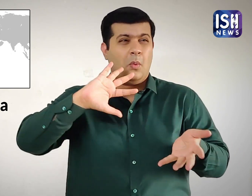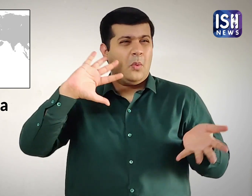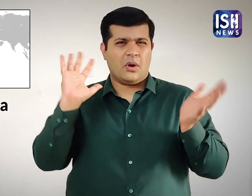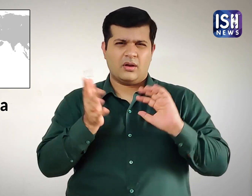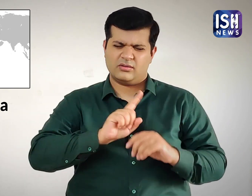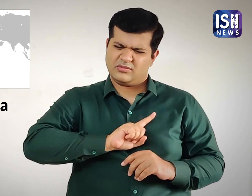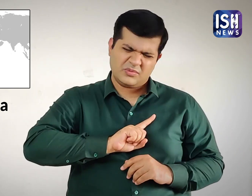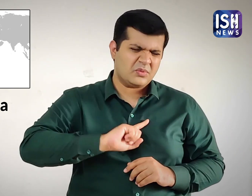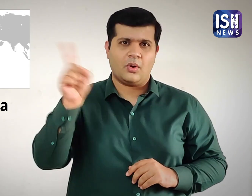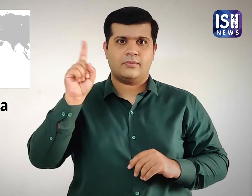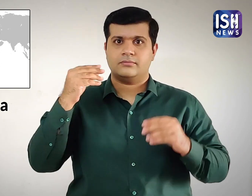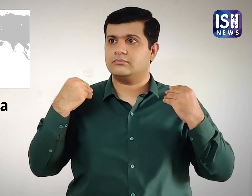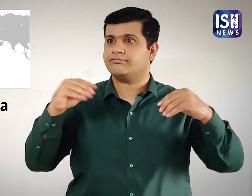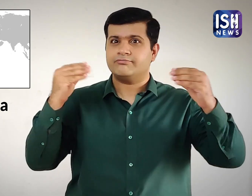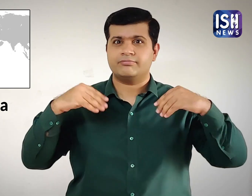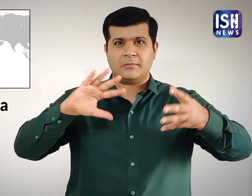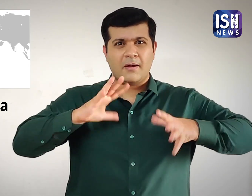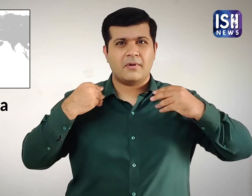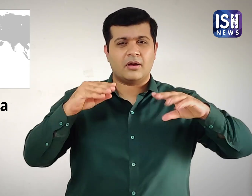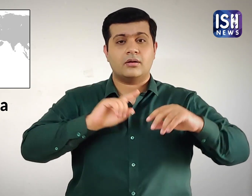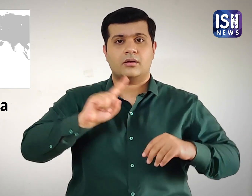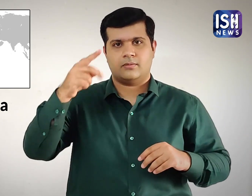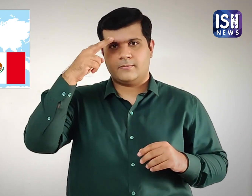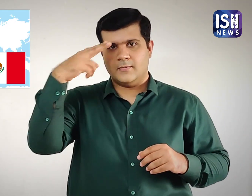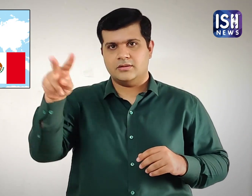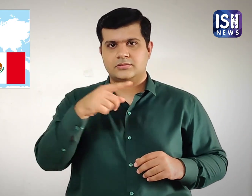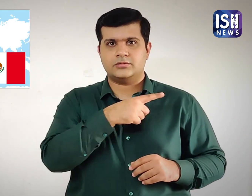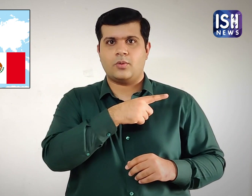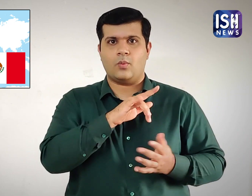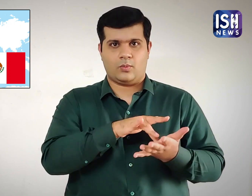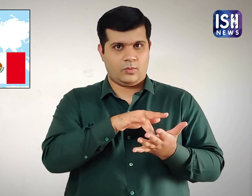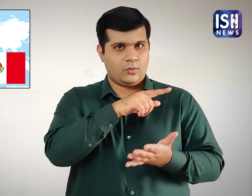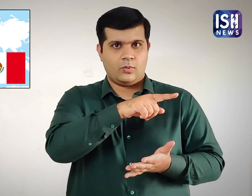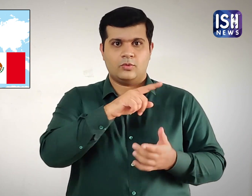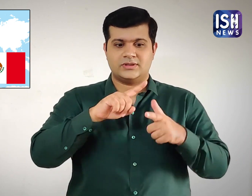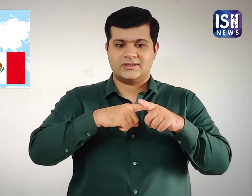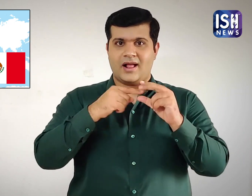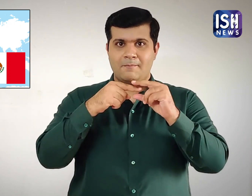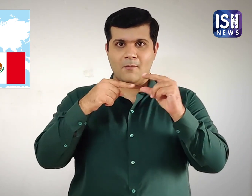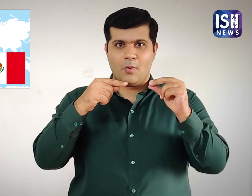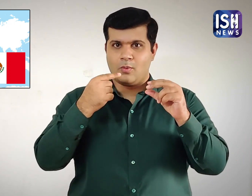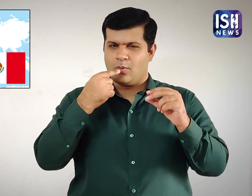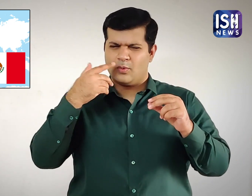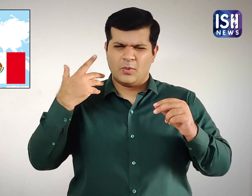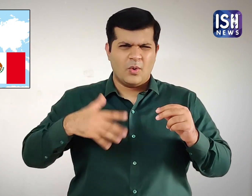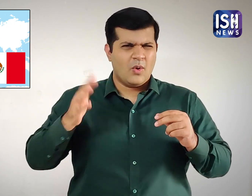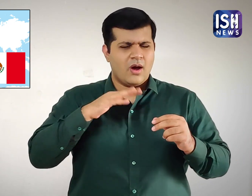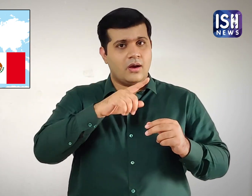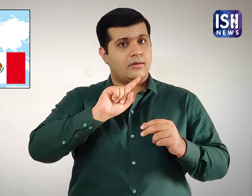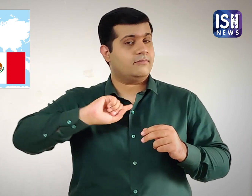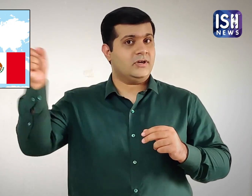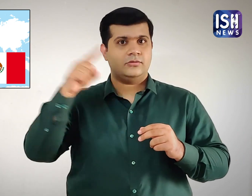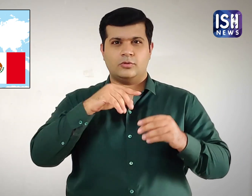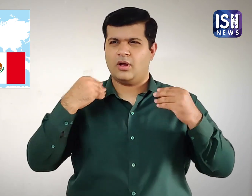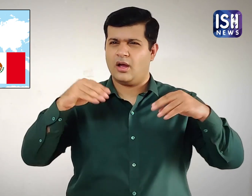Mexico is the world’s largest producer of Jalapeno peppers.